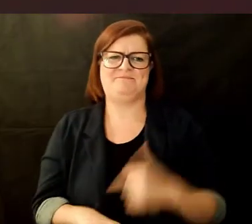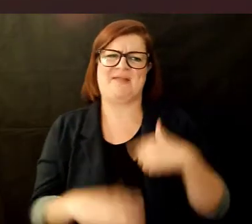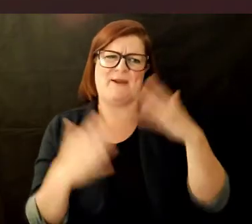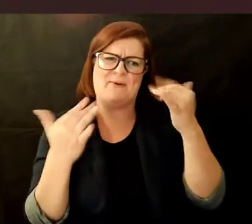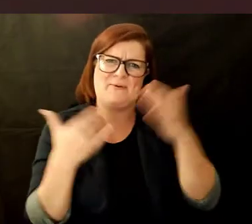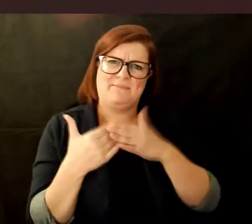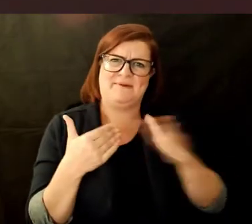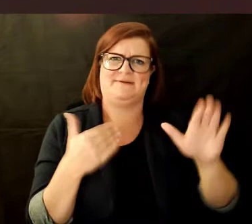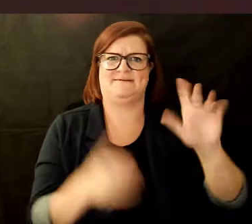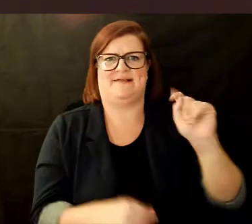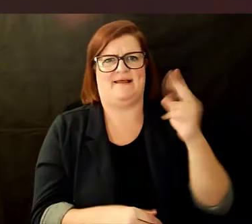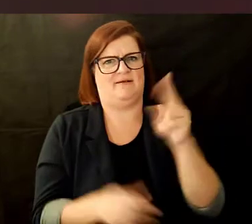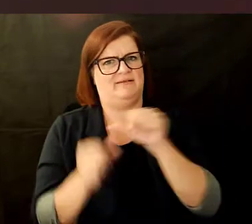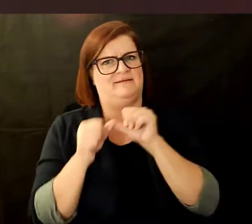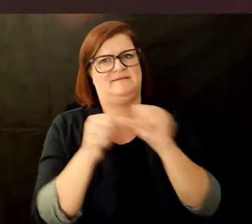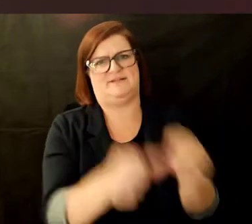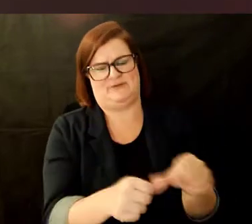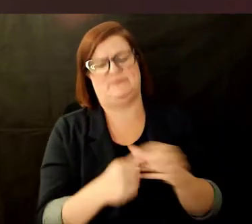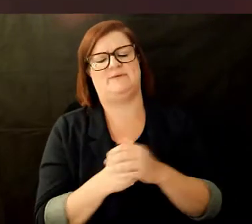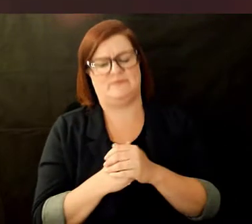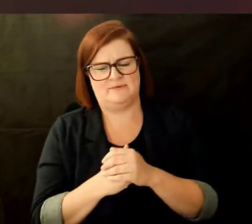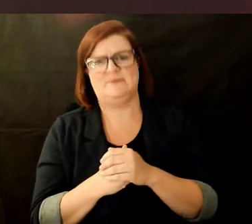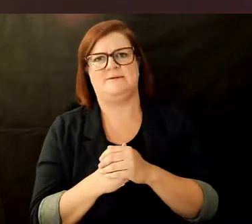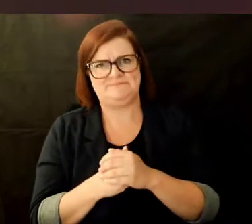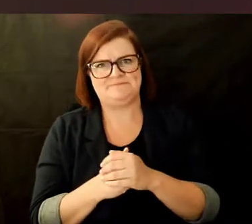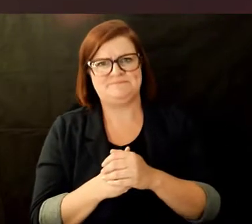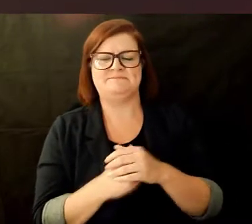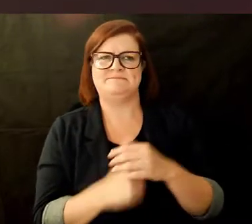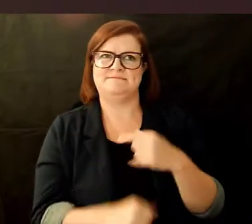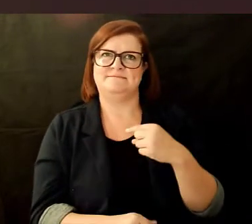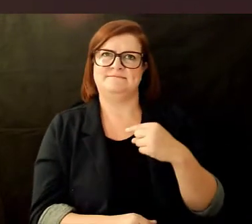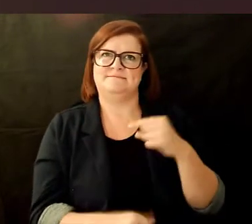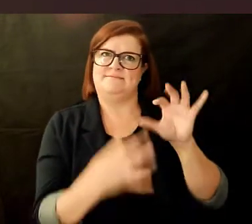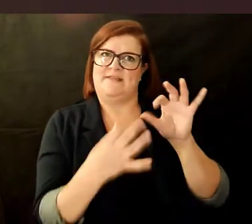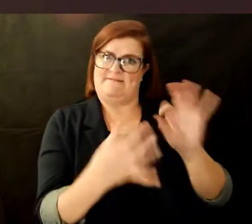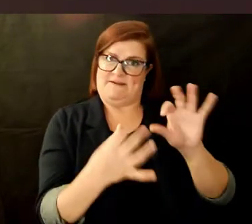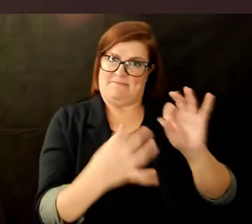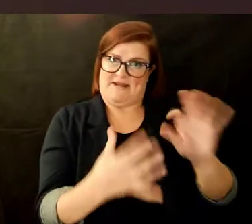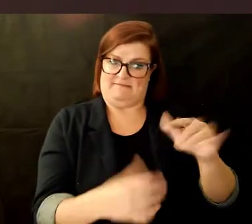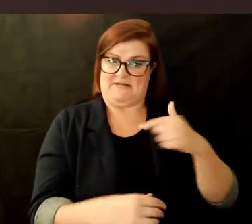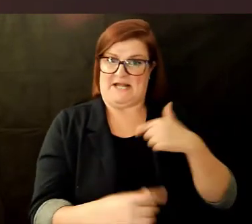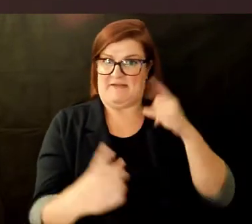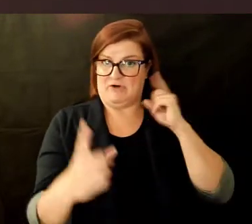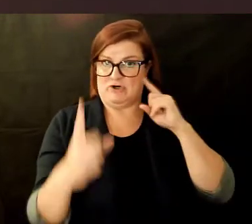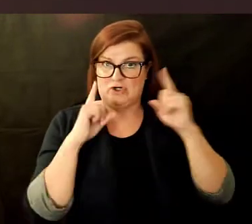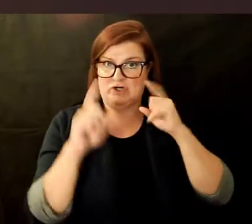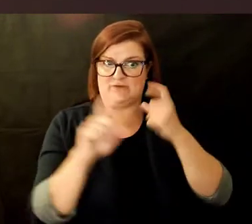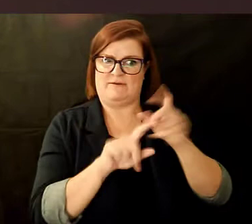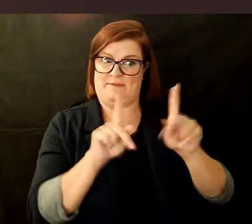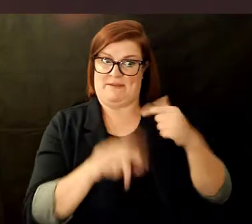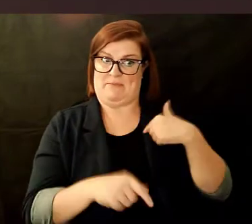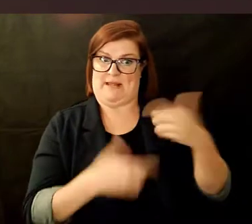that telehealth continues. I think the feedback I've gotten from the people we serve